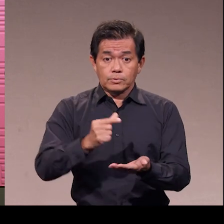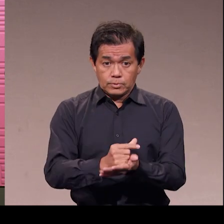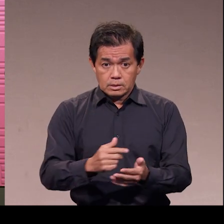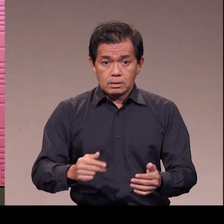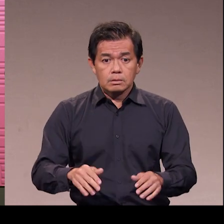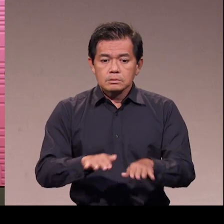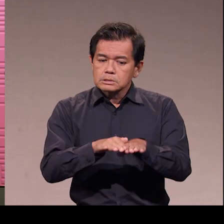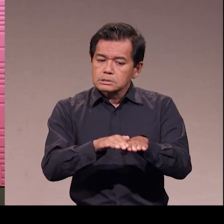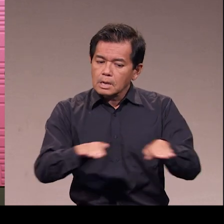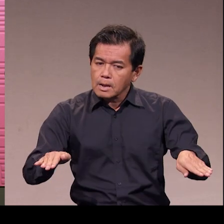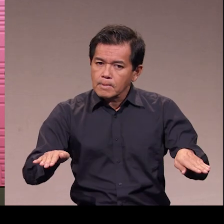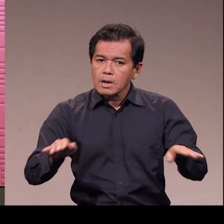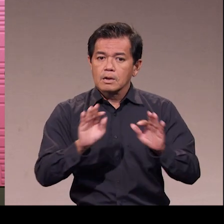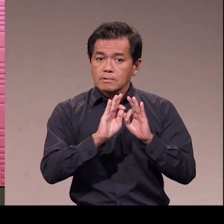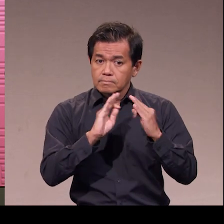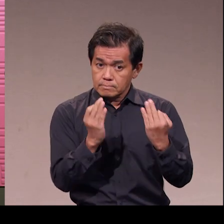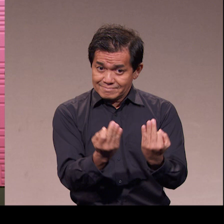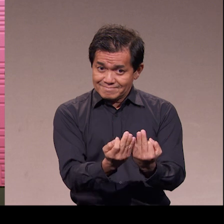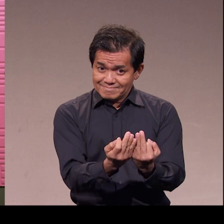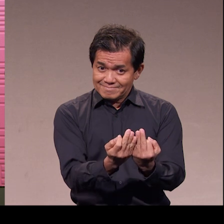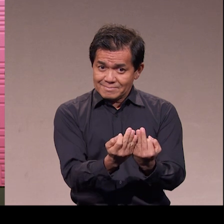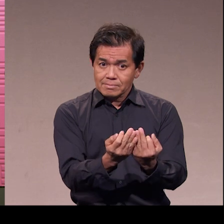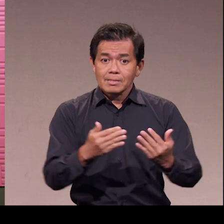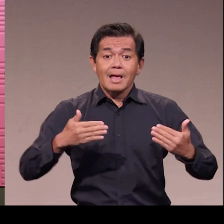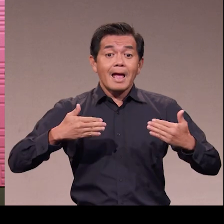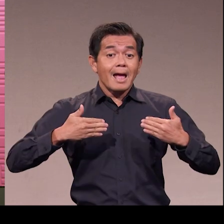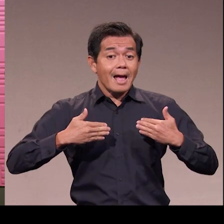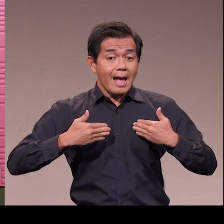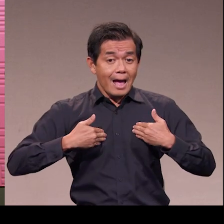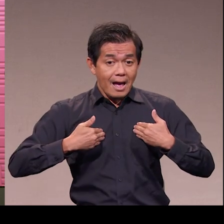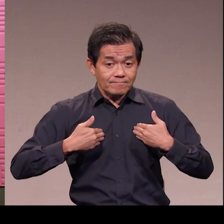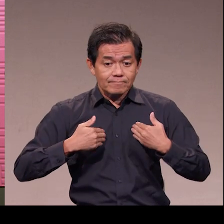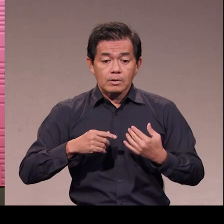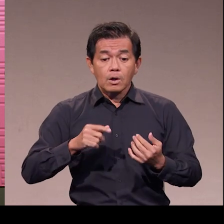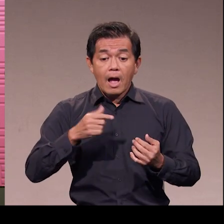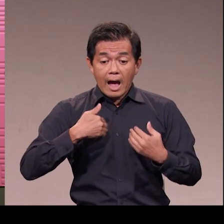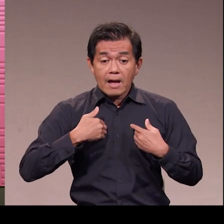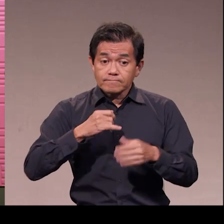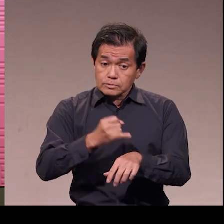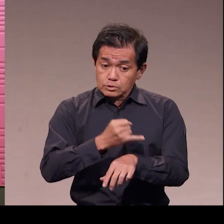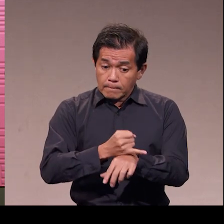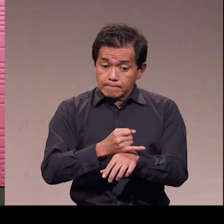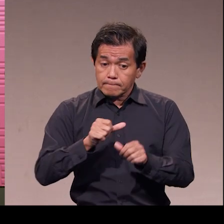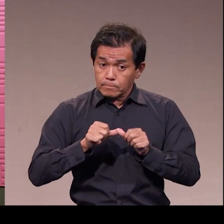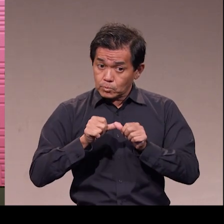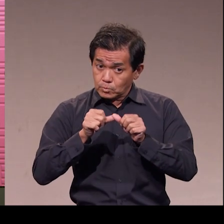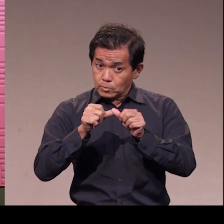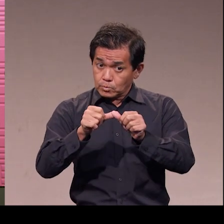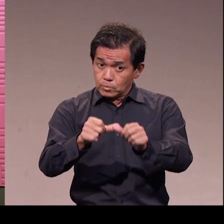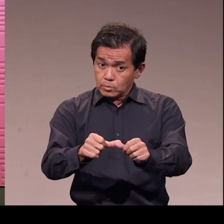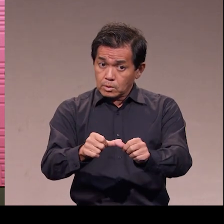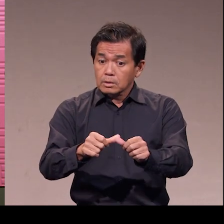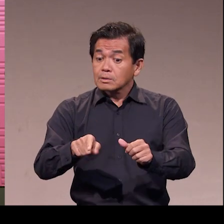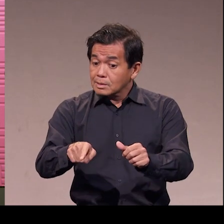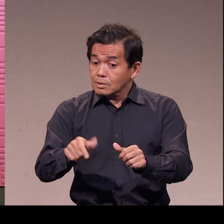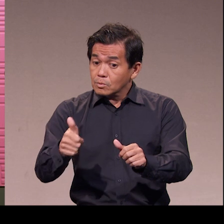holding a regular job and making sure that their children stay in school. We